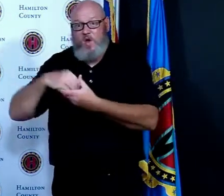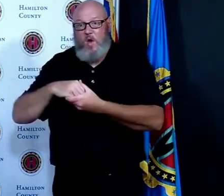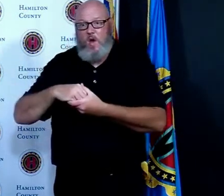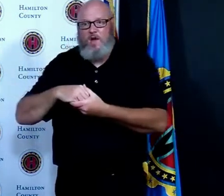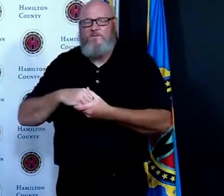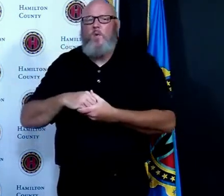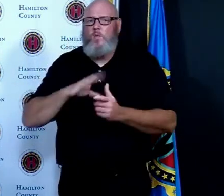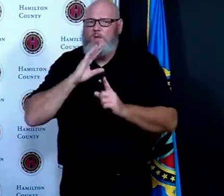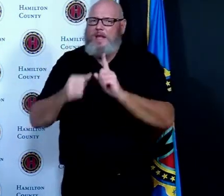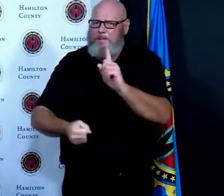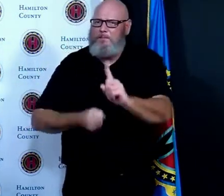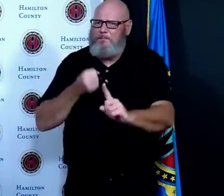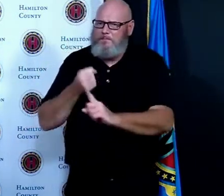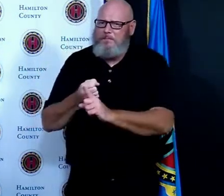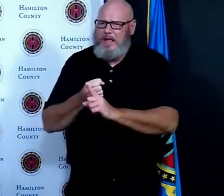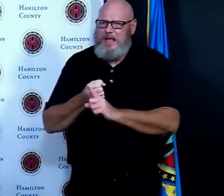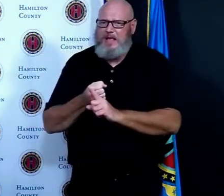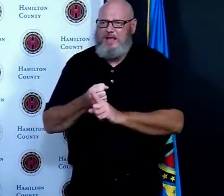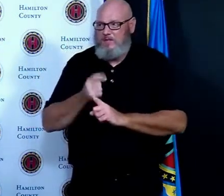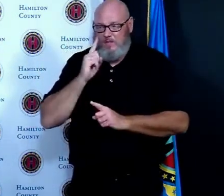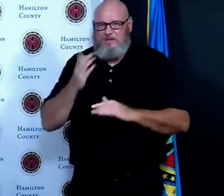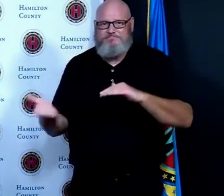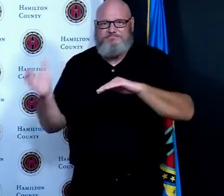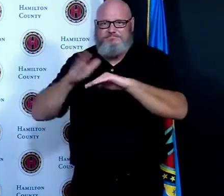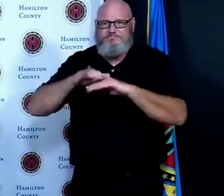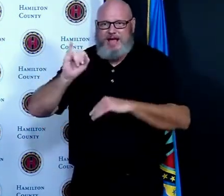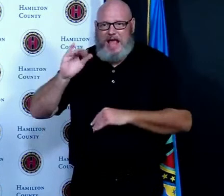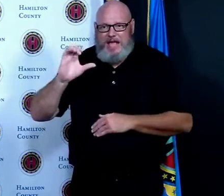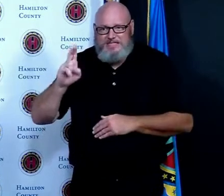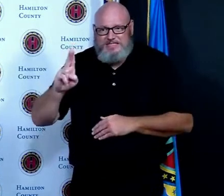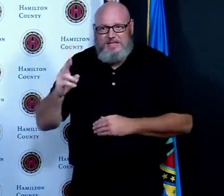intensive care unit admissions and ultimately some folks will pass away